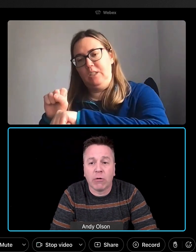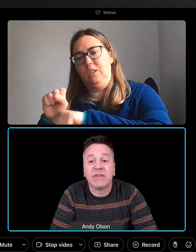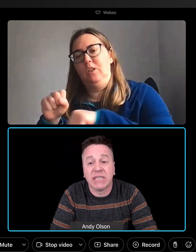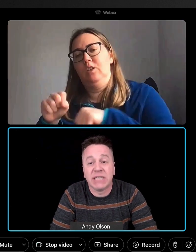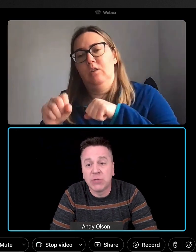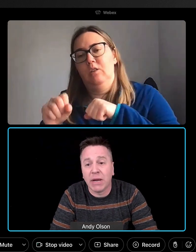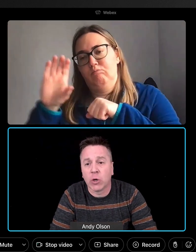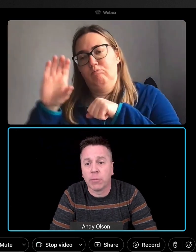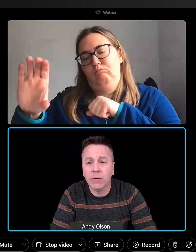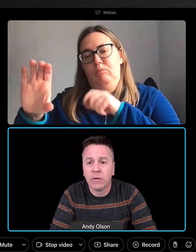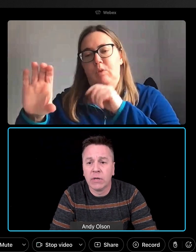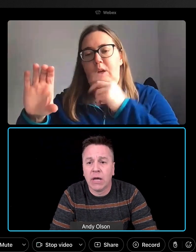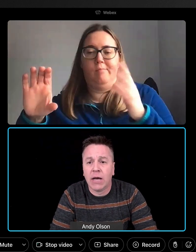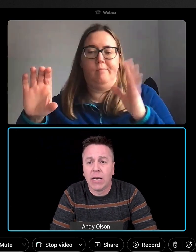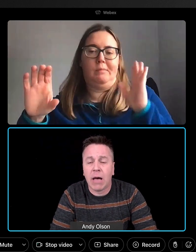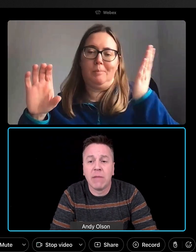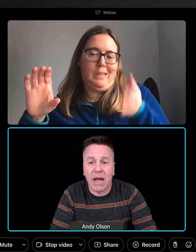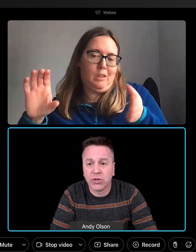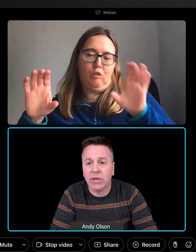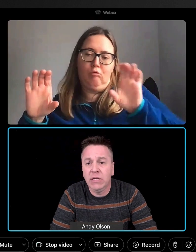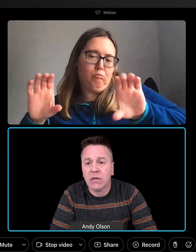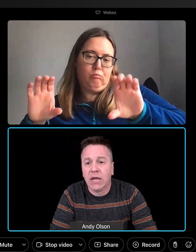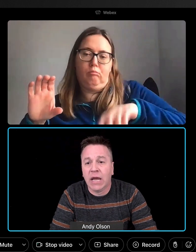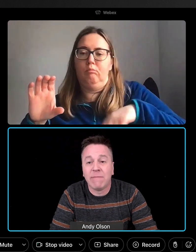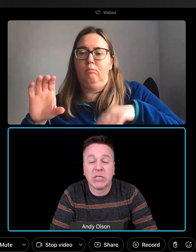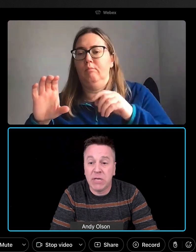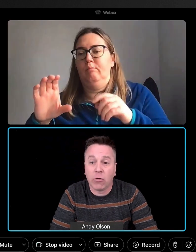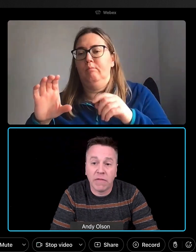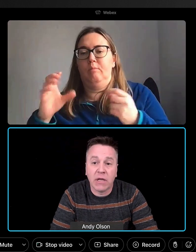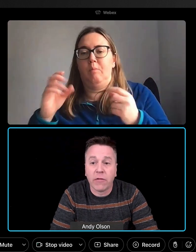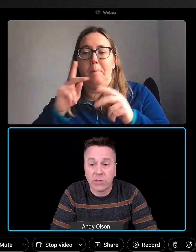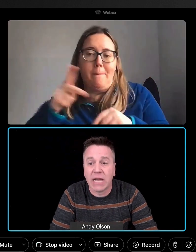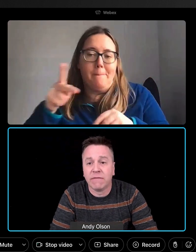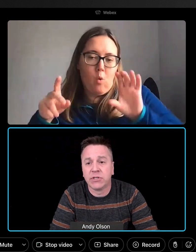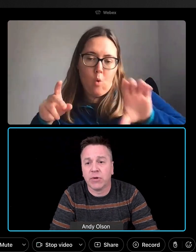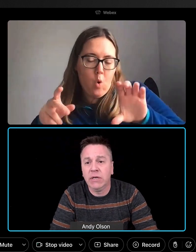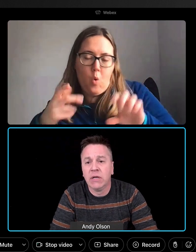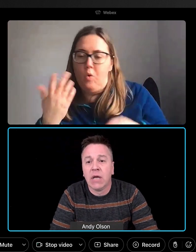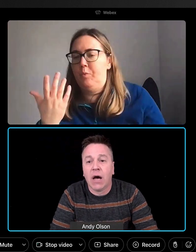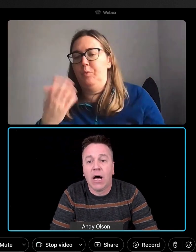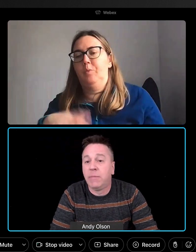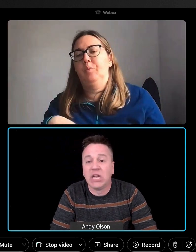here, I’ve staged my interpreter on my screen, my speaker on the other side of the screen,